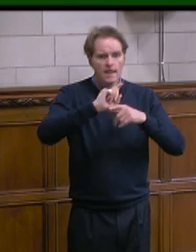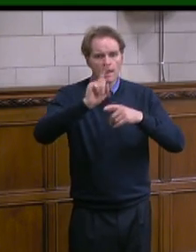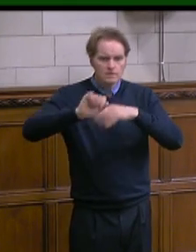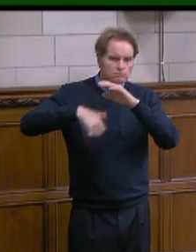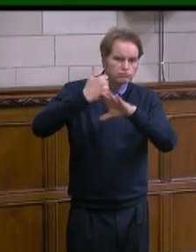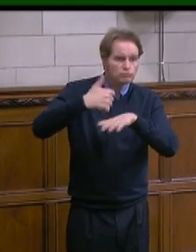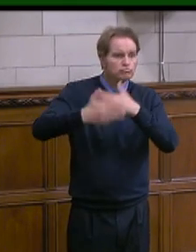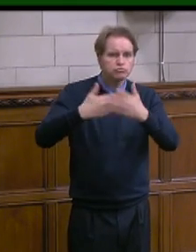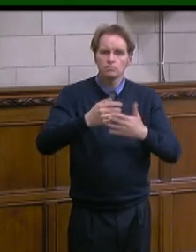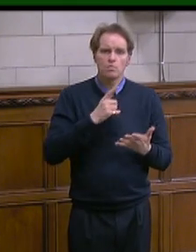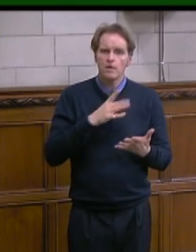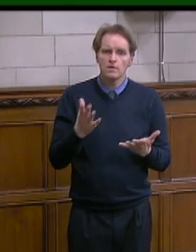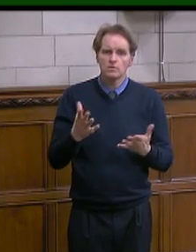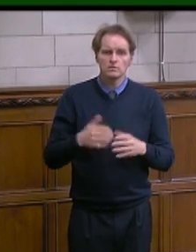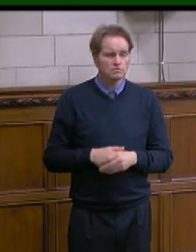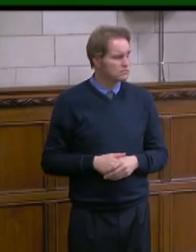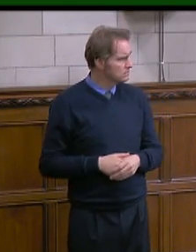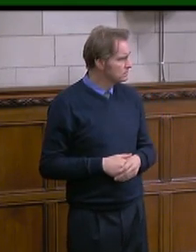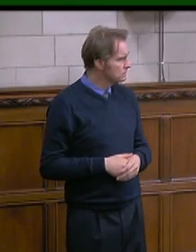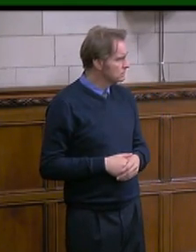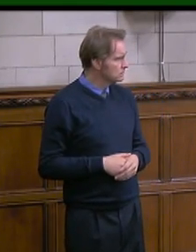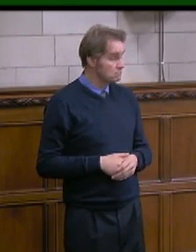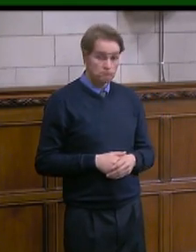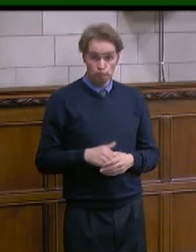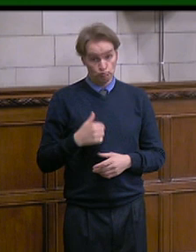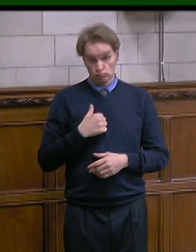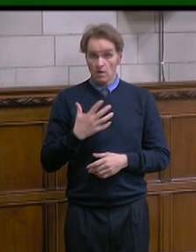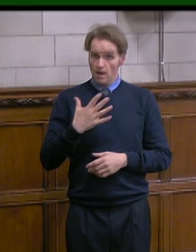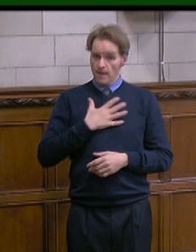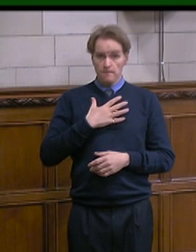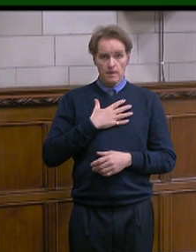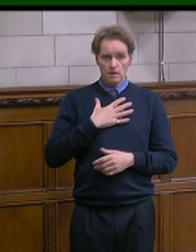Nick Gibb: I am always very happy to have meetings and discussions on these issues.